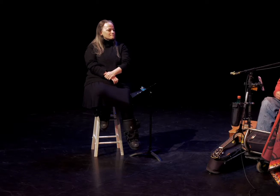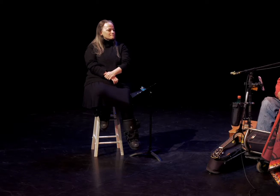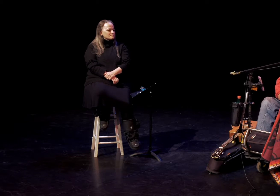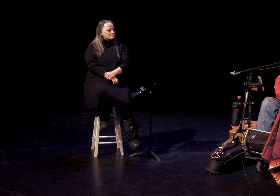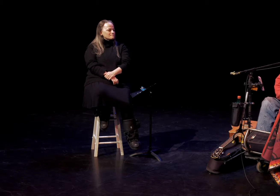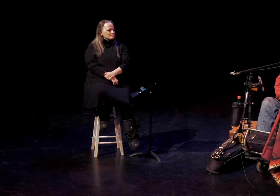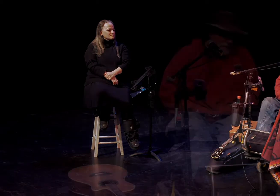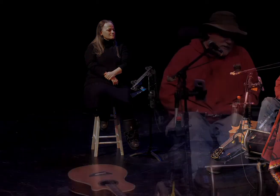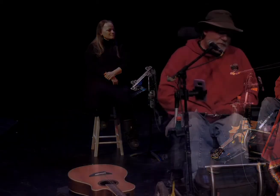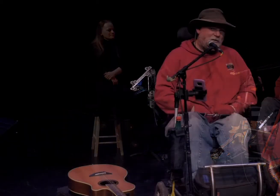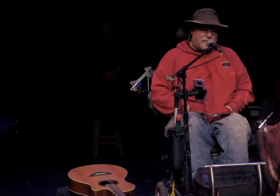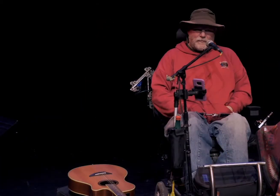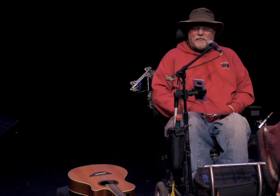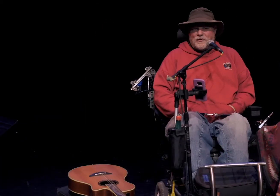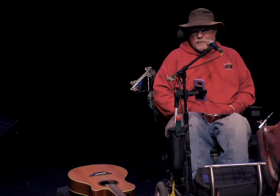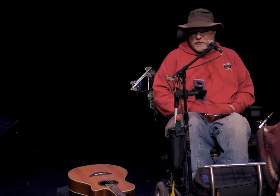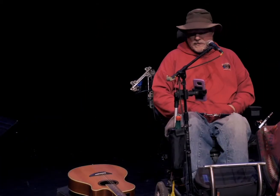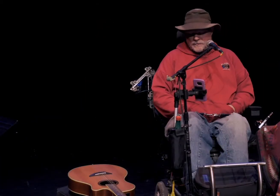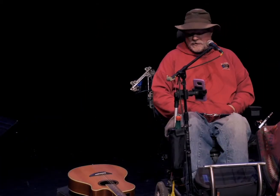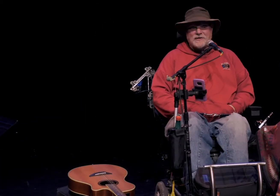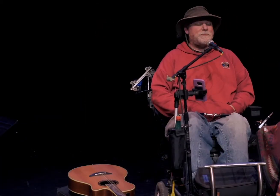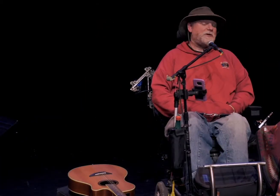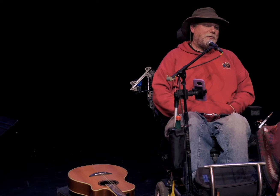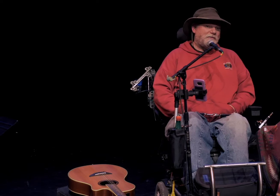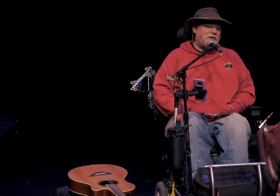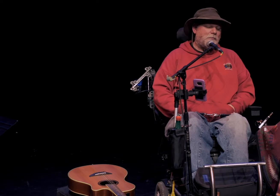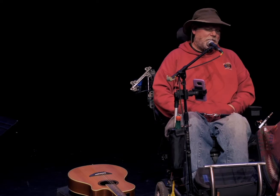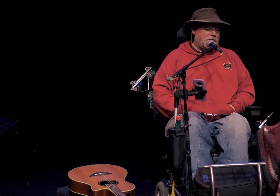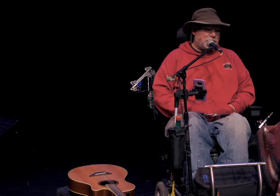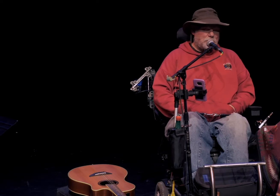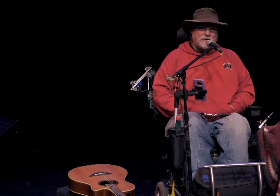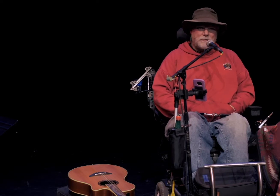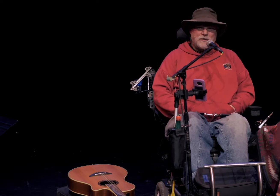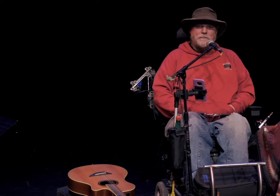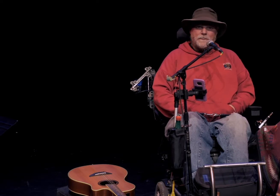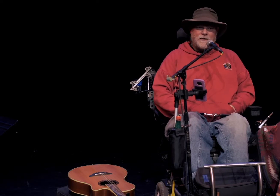You know? So I, I'm proud of being in the disability community at this time. I think it's a good place to be.